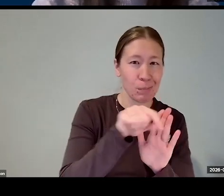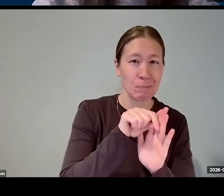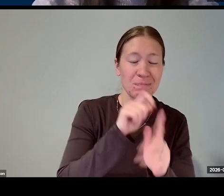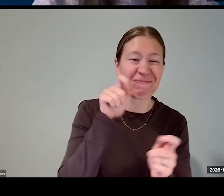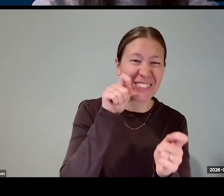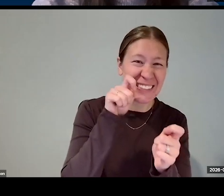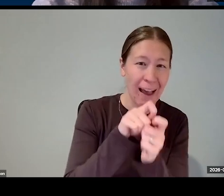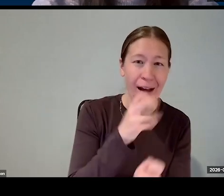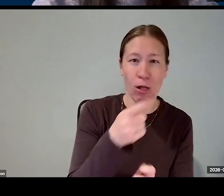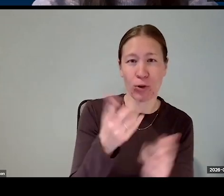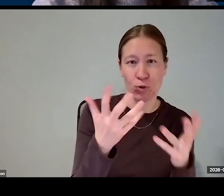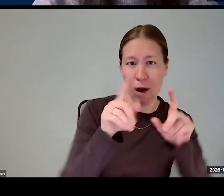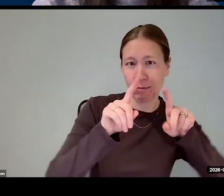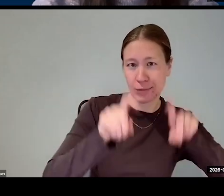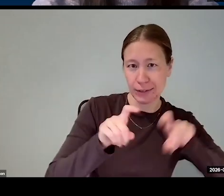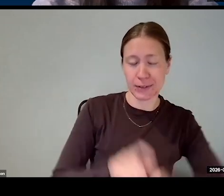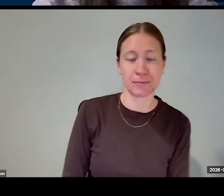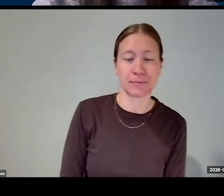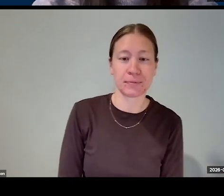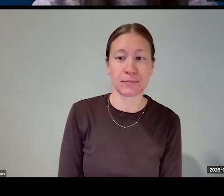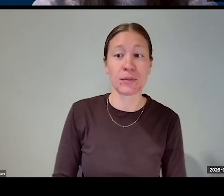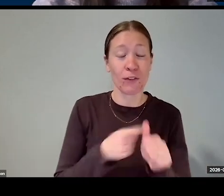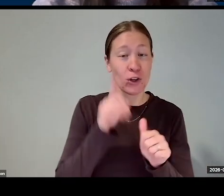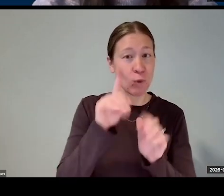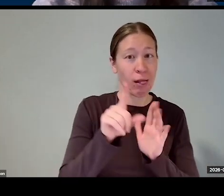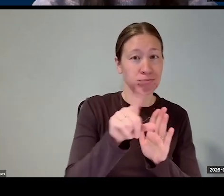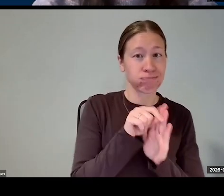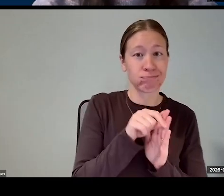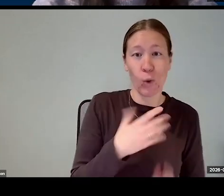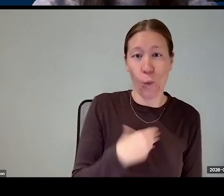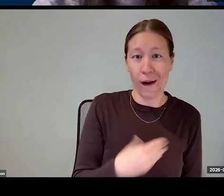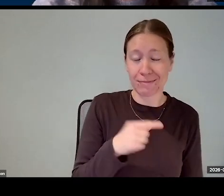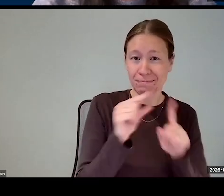So I will grab the white for my foreground, that's my text color